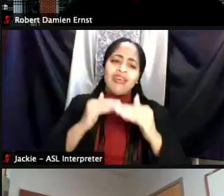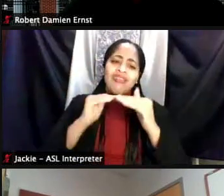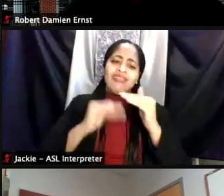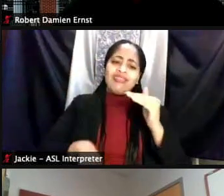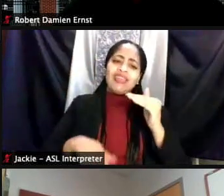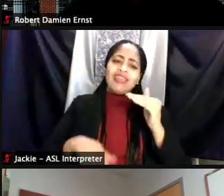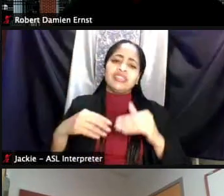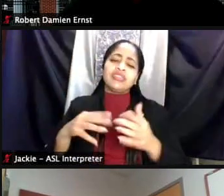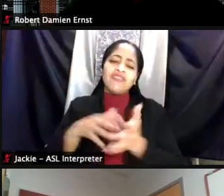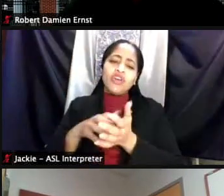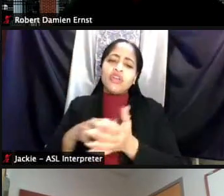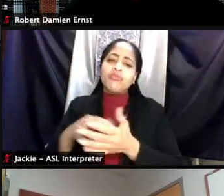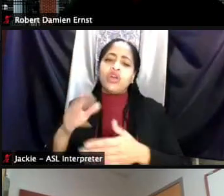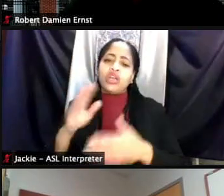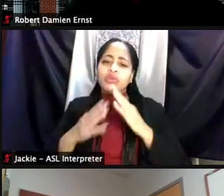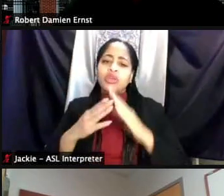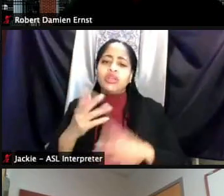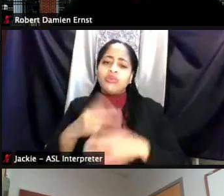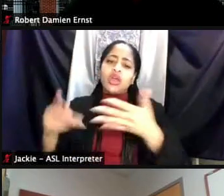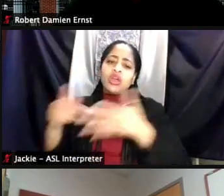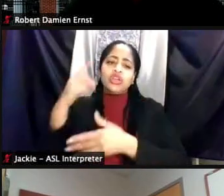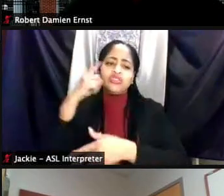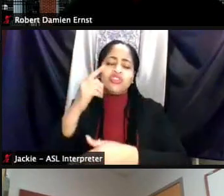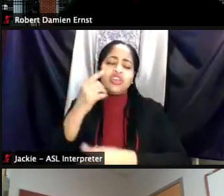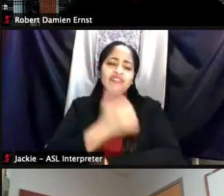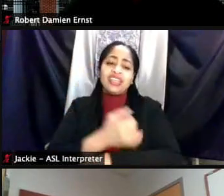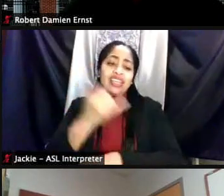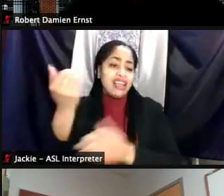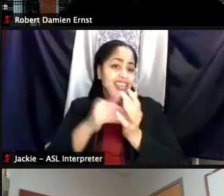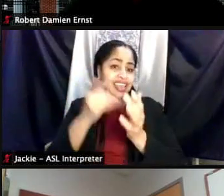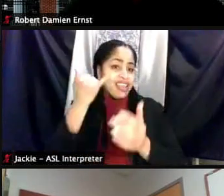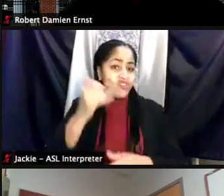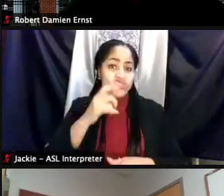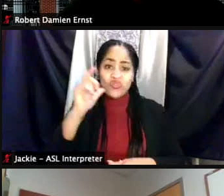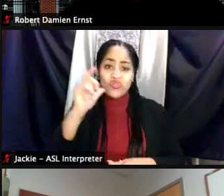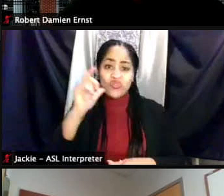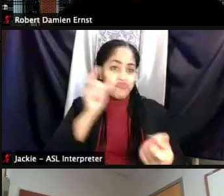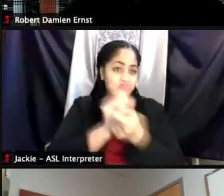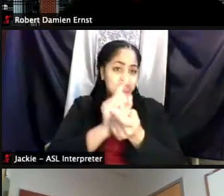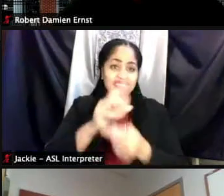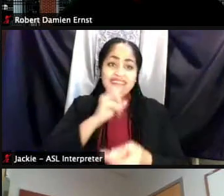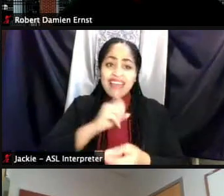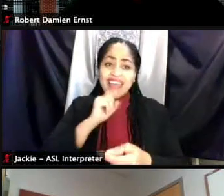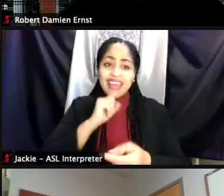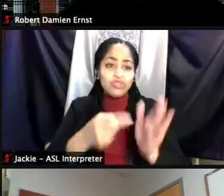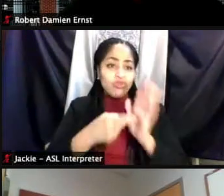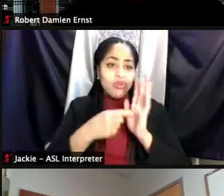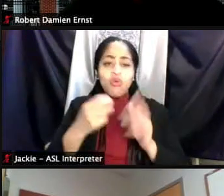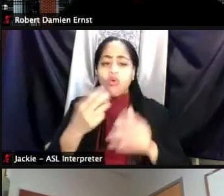being prioritized for the vaccine. I mean, again, if you don't meet the age or vulnerability medically,